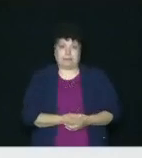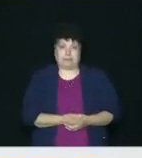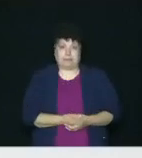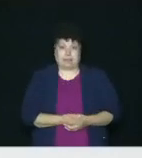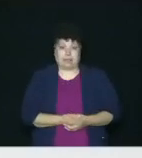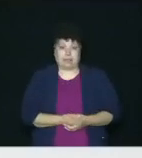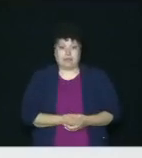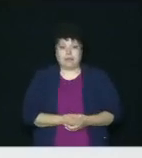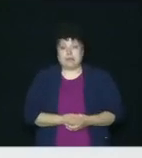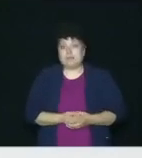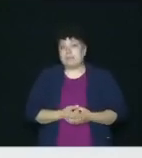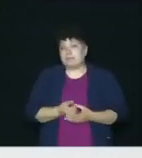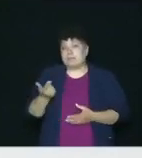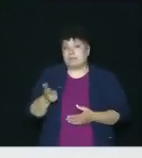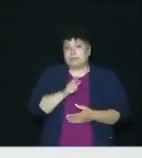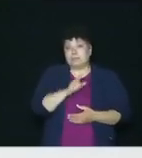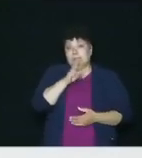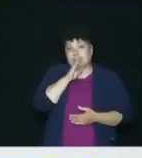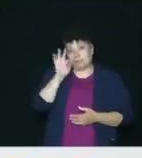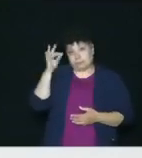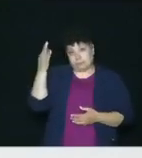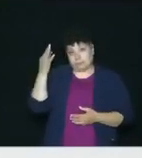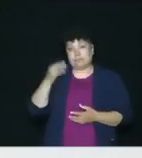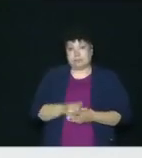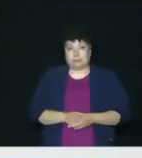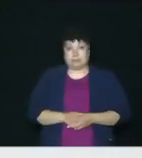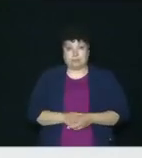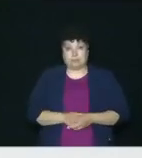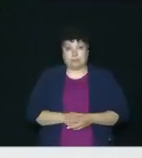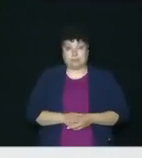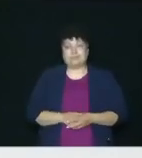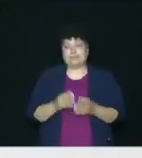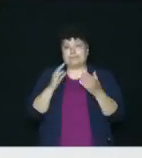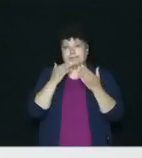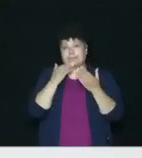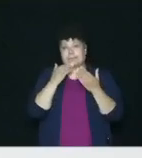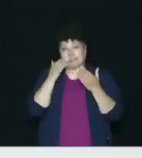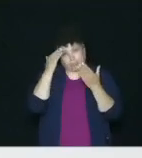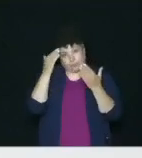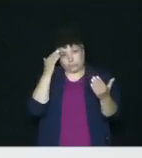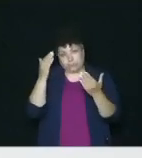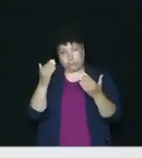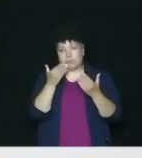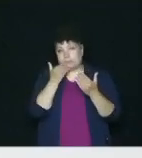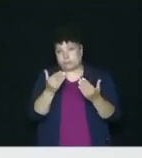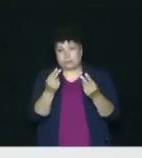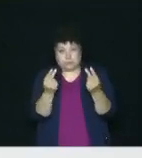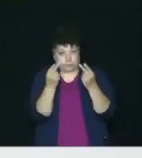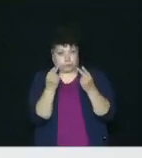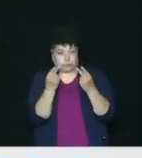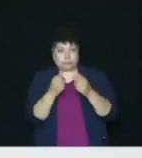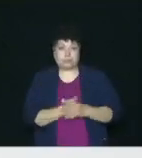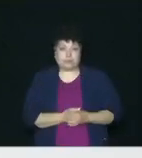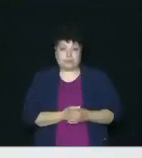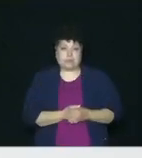PROVIDING AN UPDATE SHORTLY.